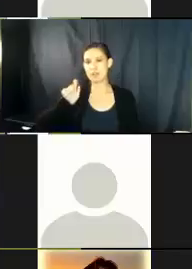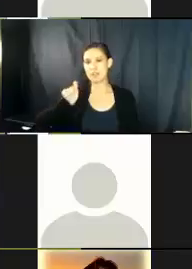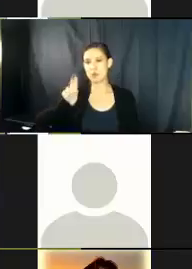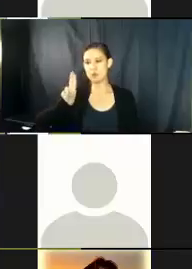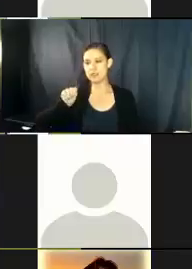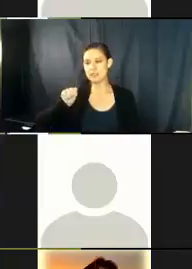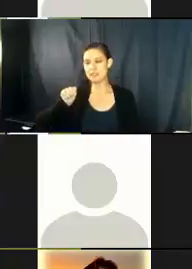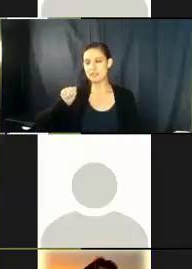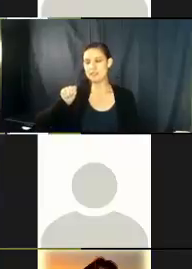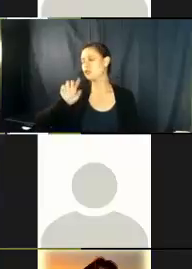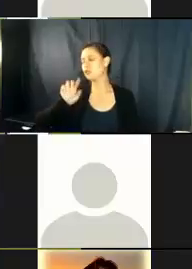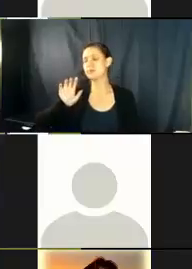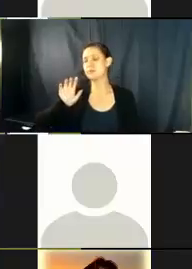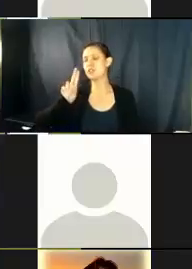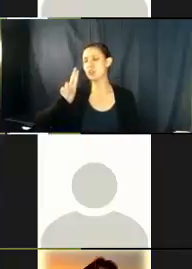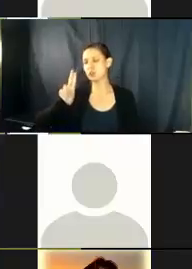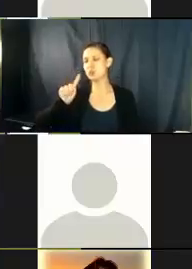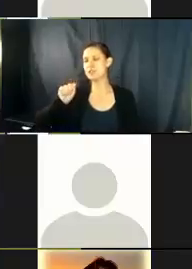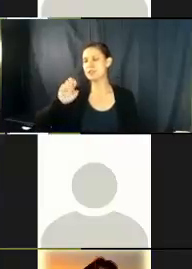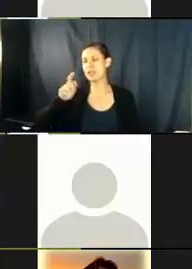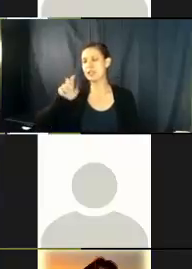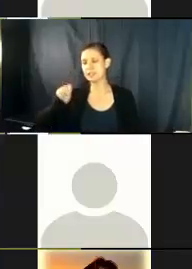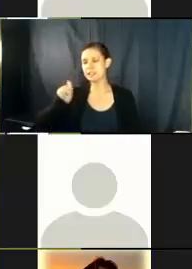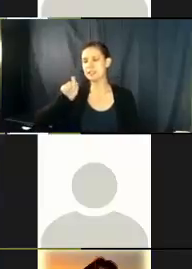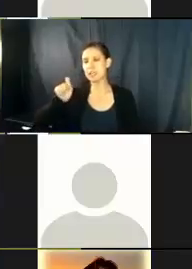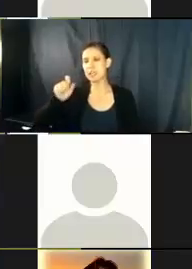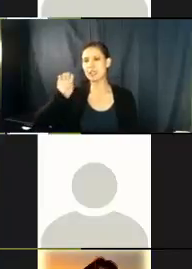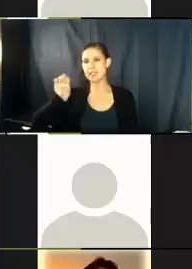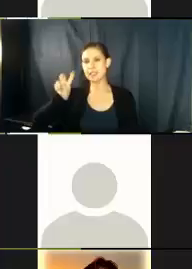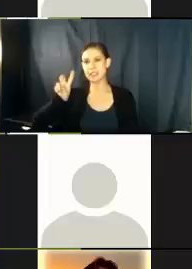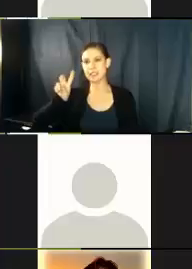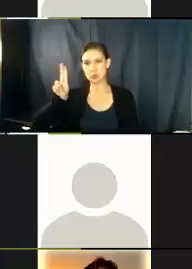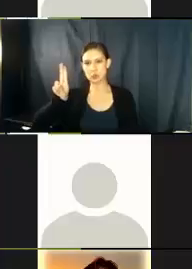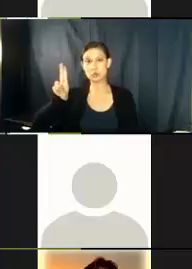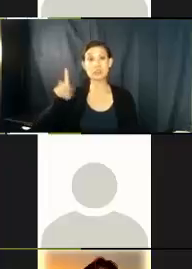So here we're at and then we just go over here to course demo, and you can get into